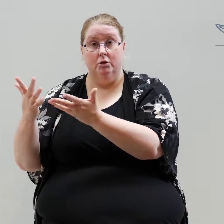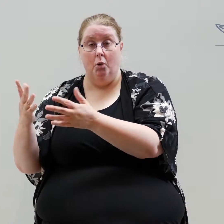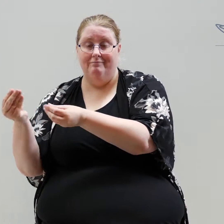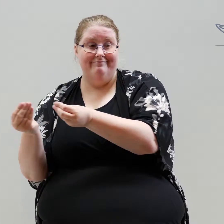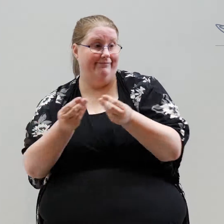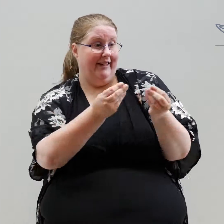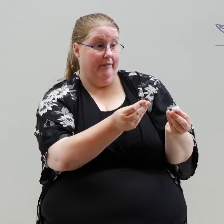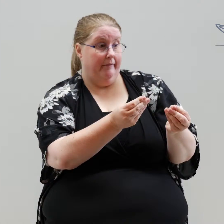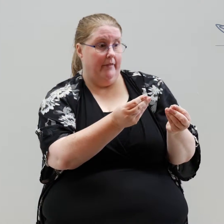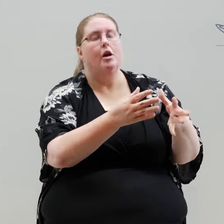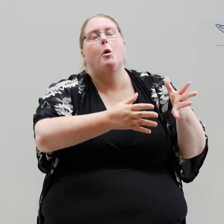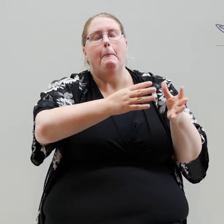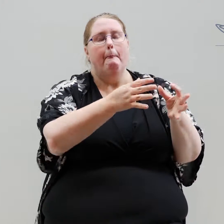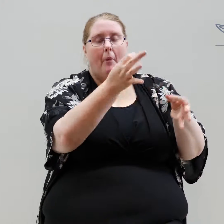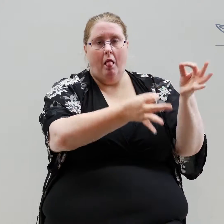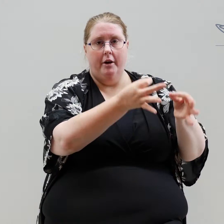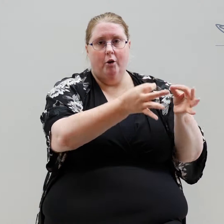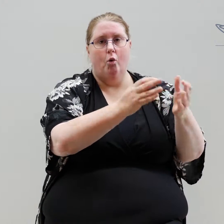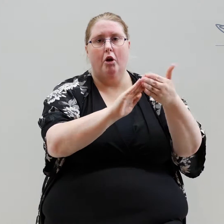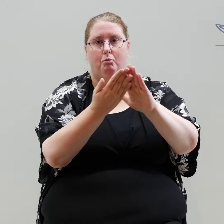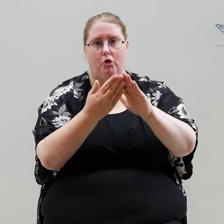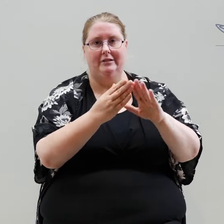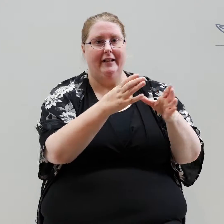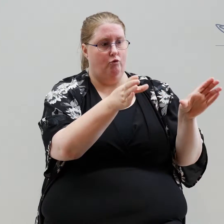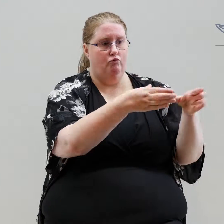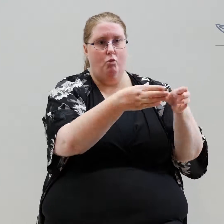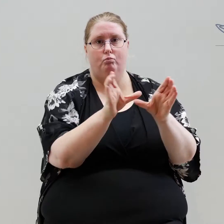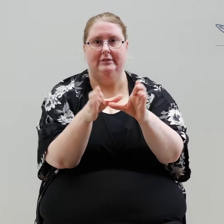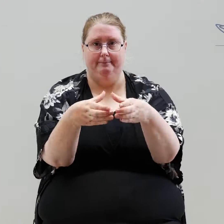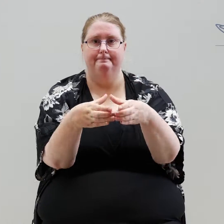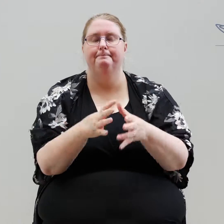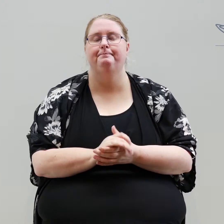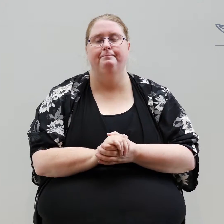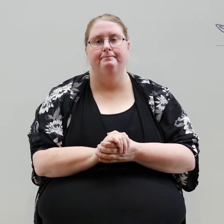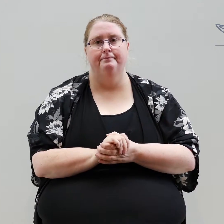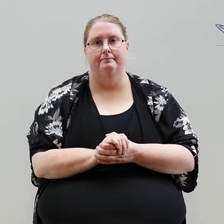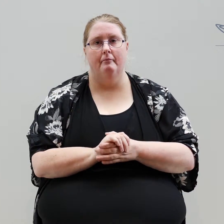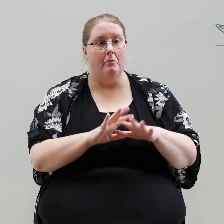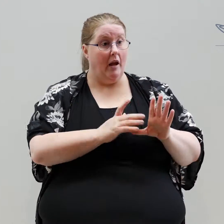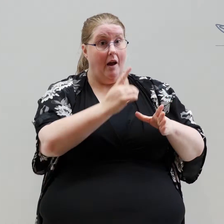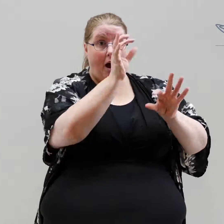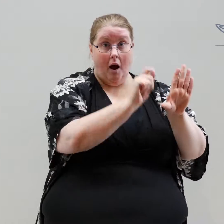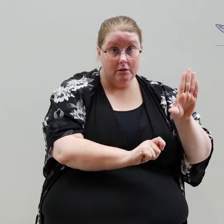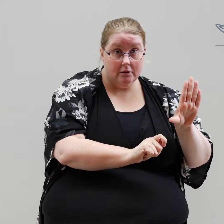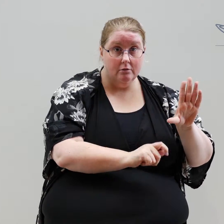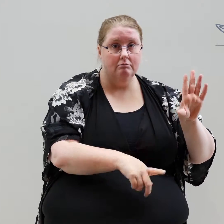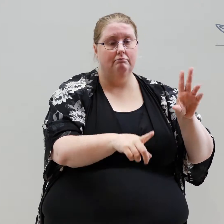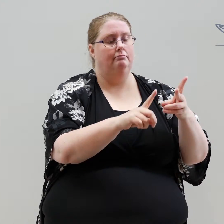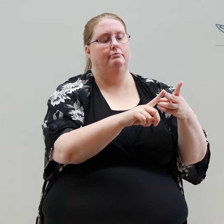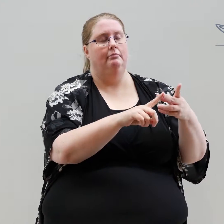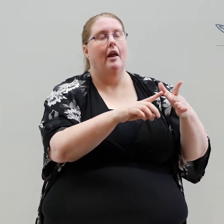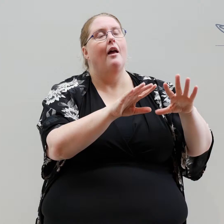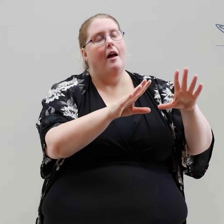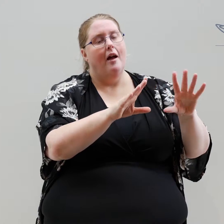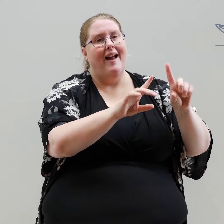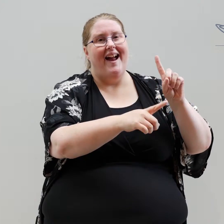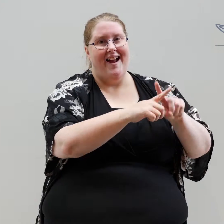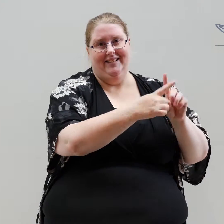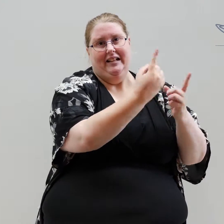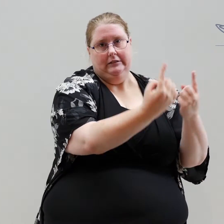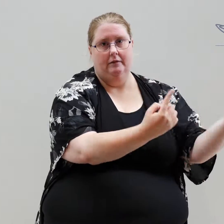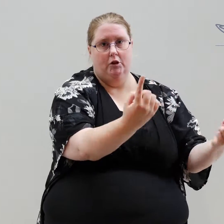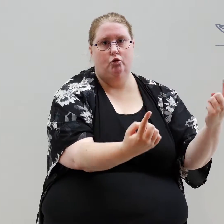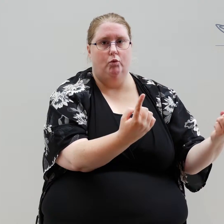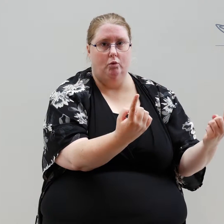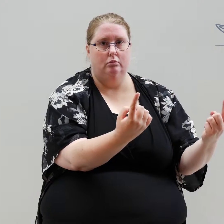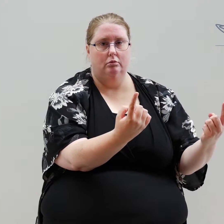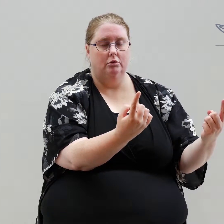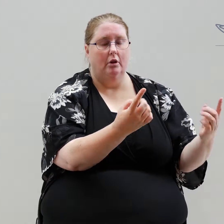to political and community groups, artists and individuals